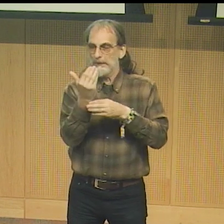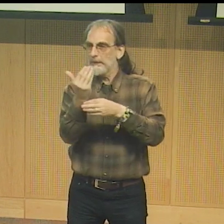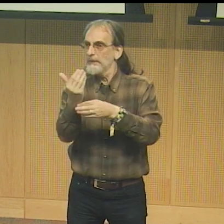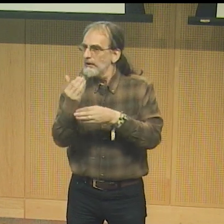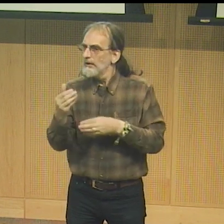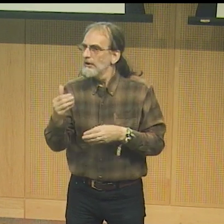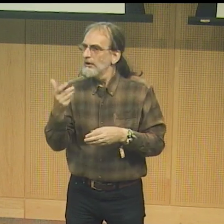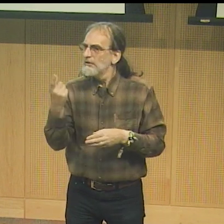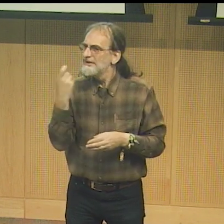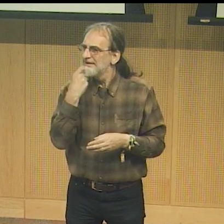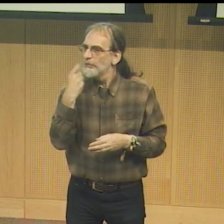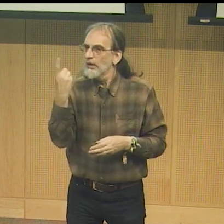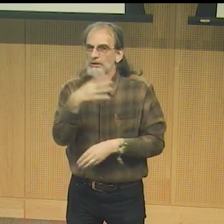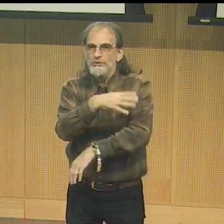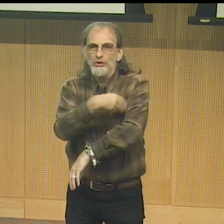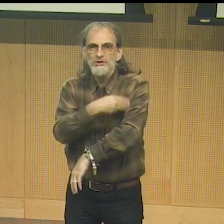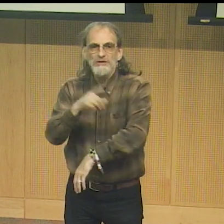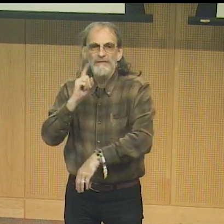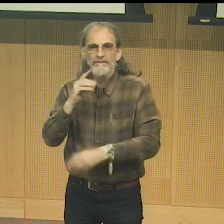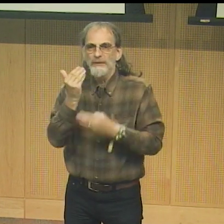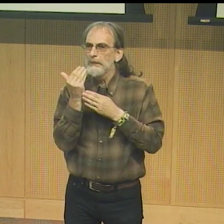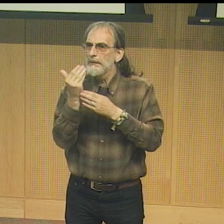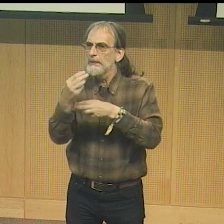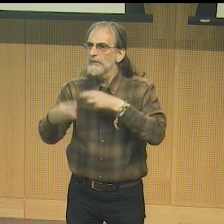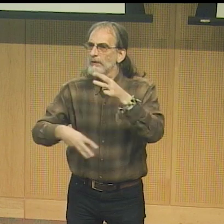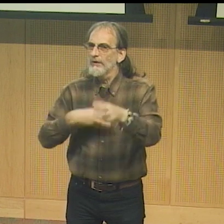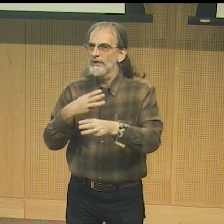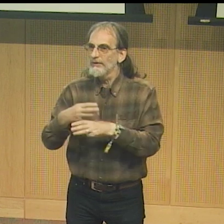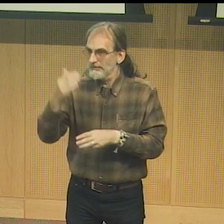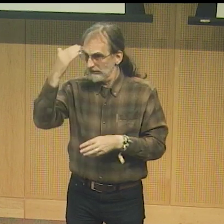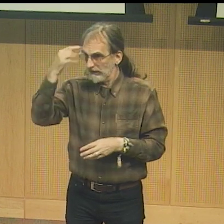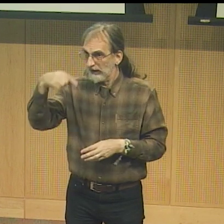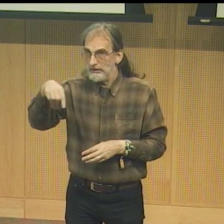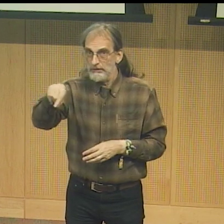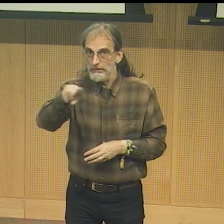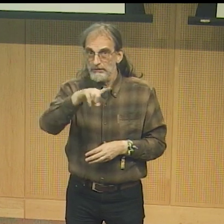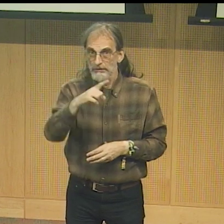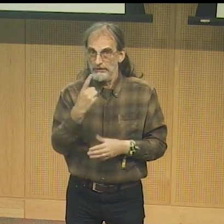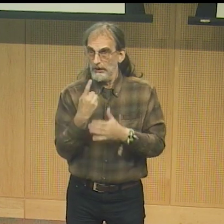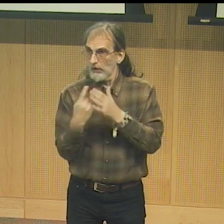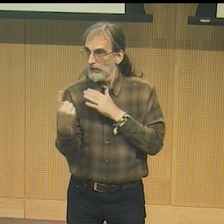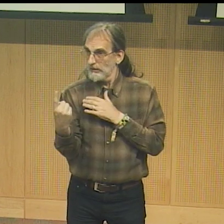There was a Scottish Deaf sailor.